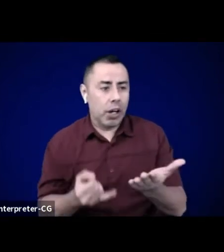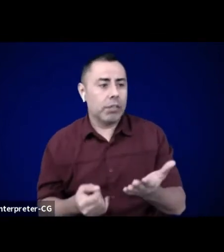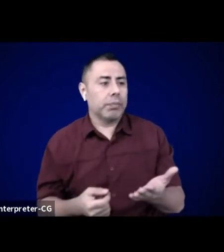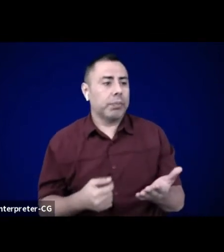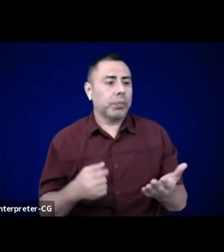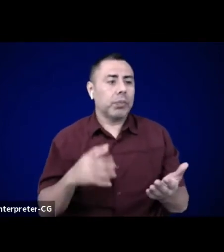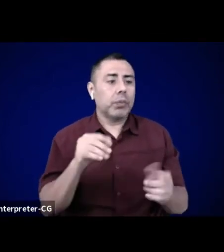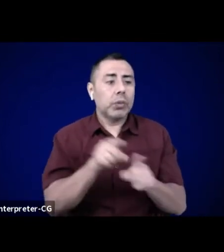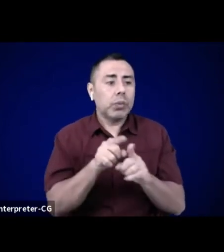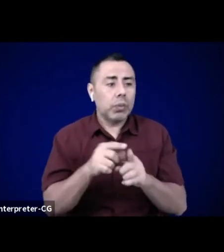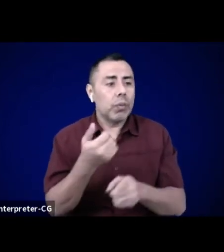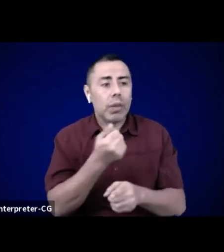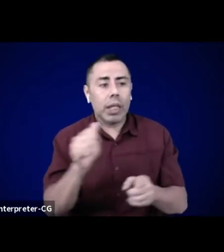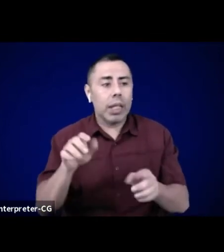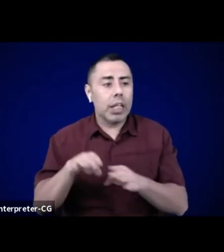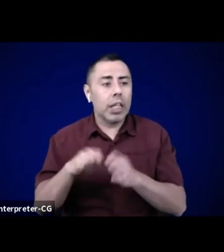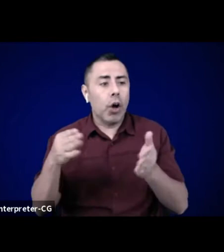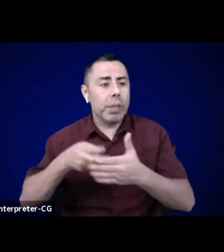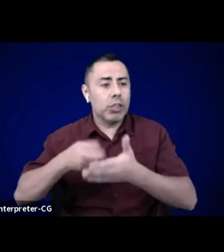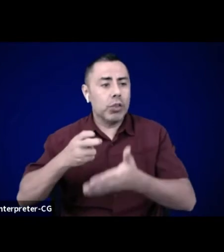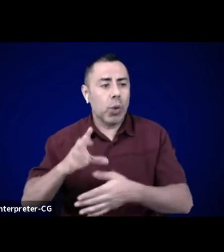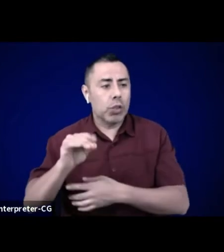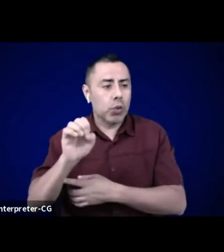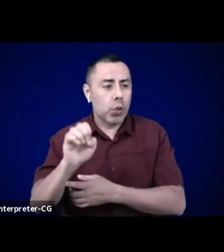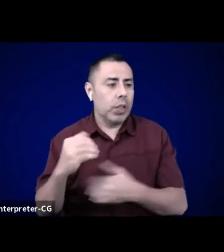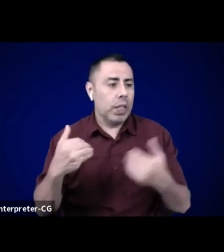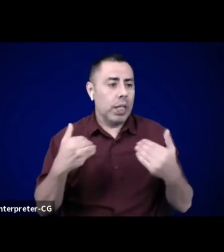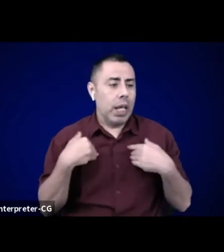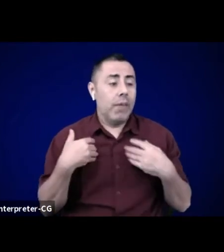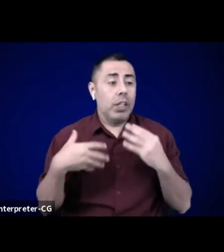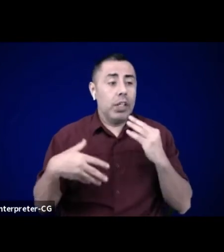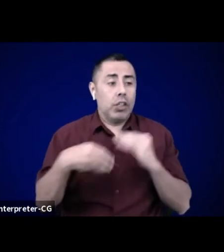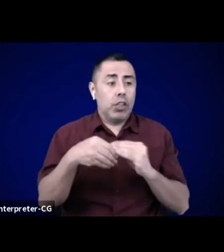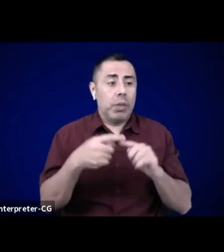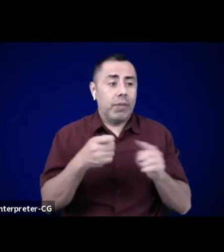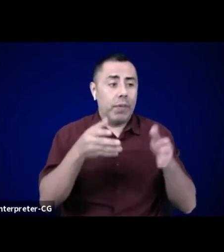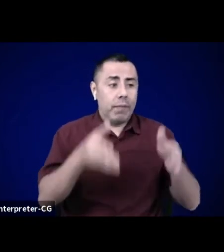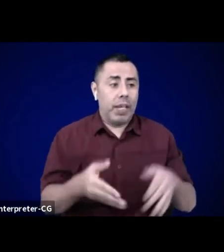https://opencollective.com/study-into-action.